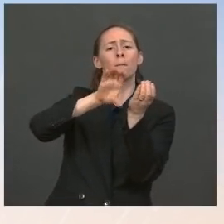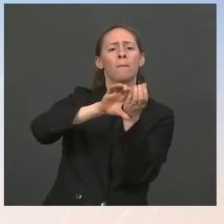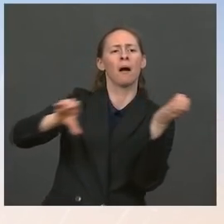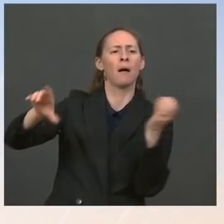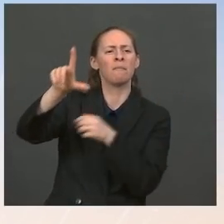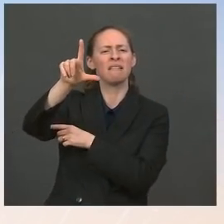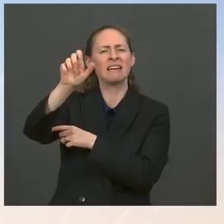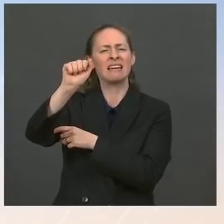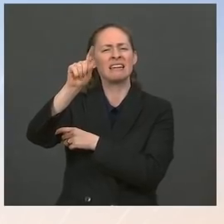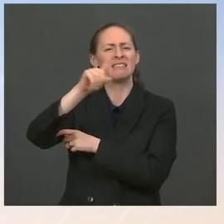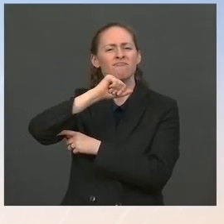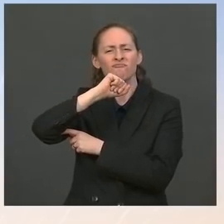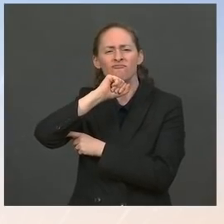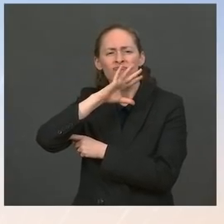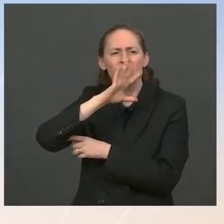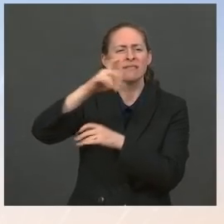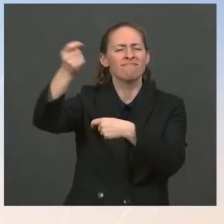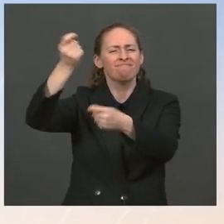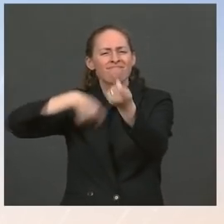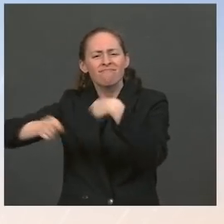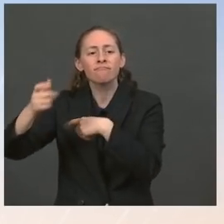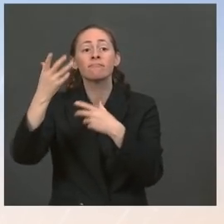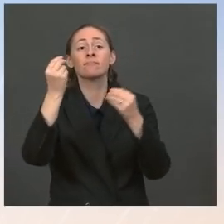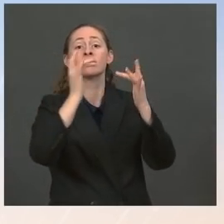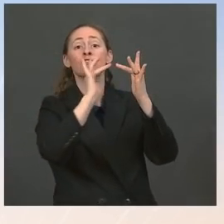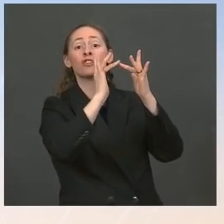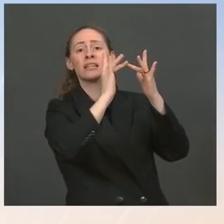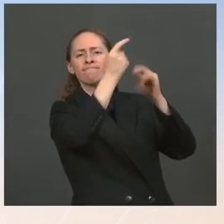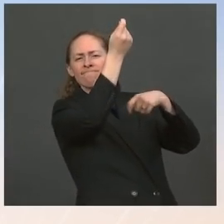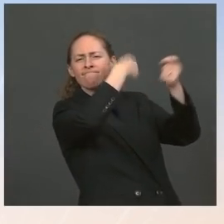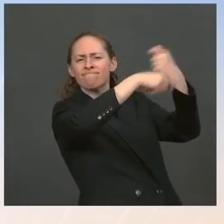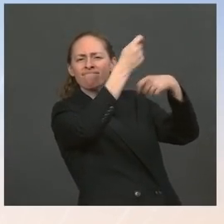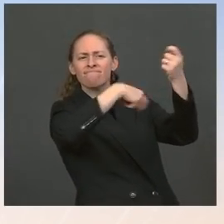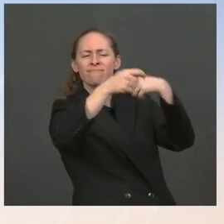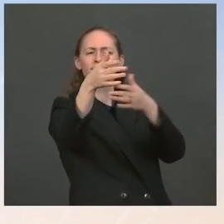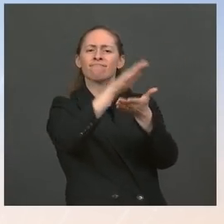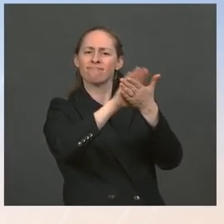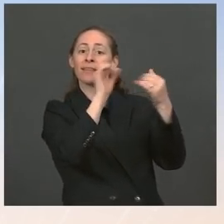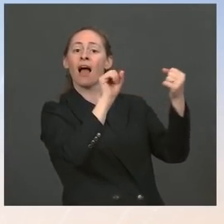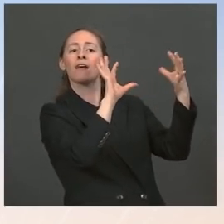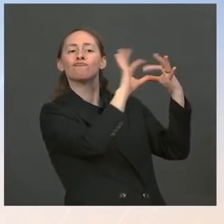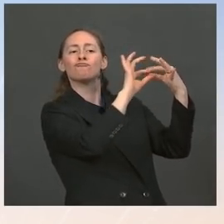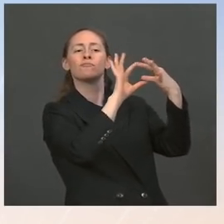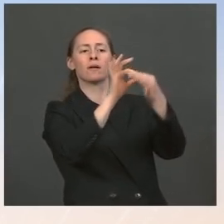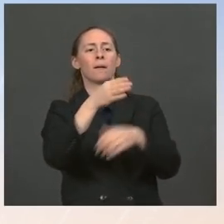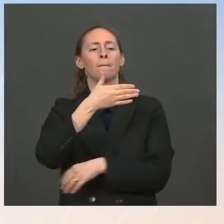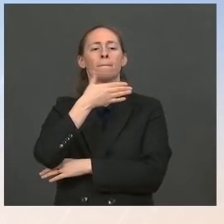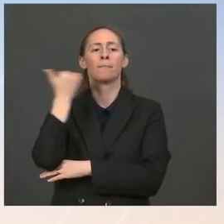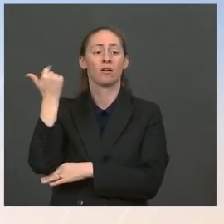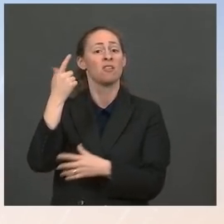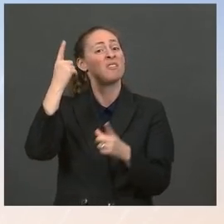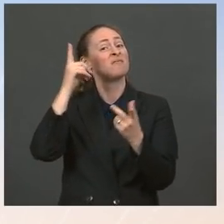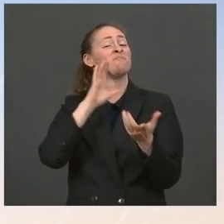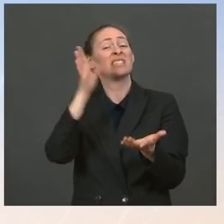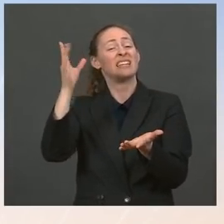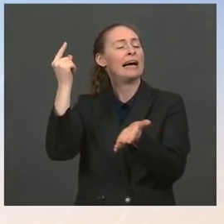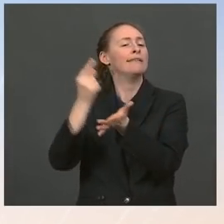But what all of these investments have in common is that they will create jobs: pipefitters to replace those pipes, electricians to install those EV charging stations,